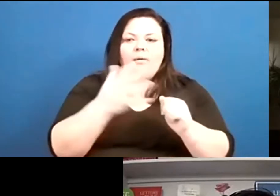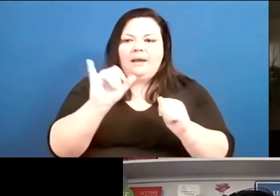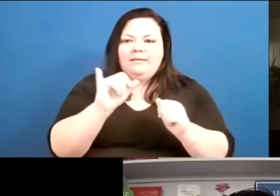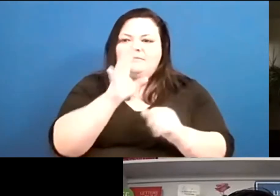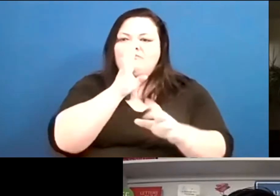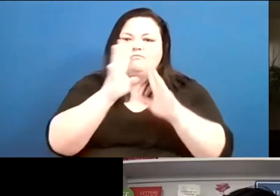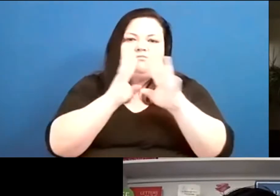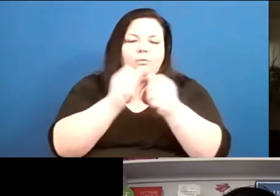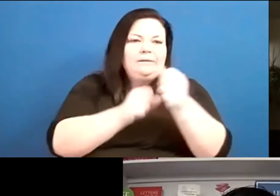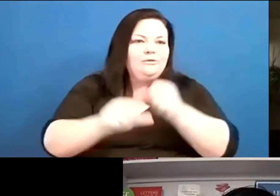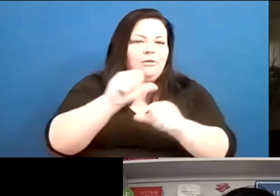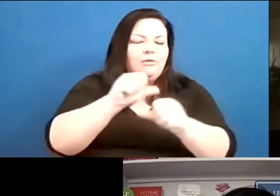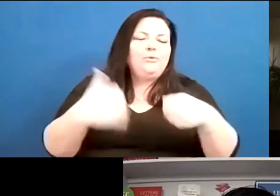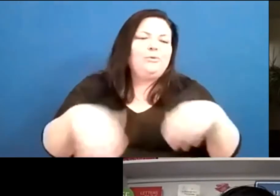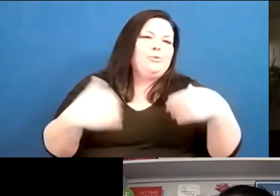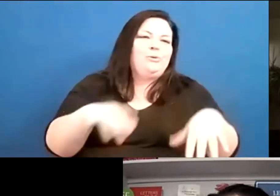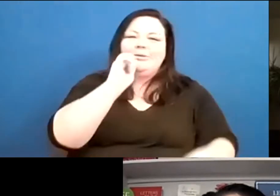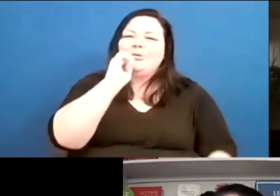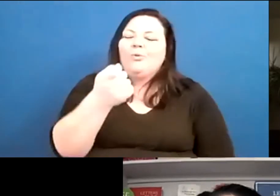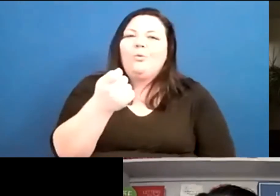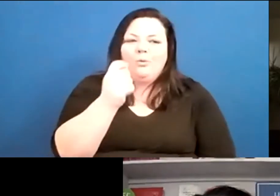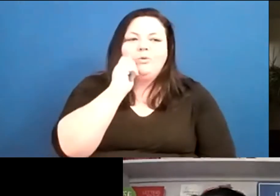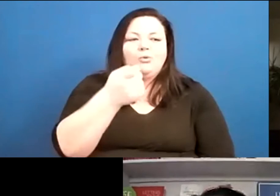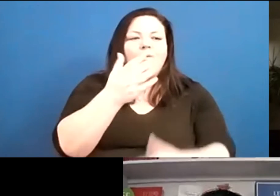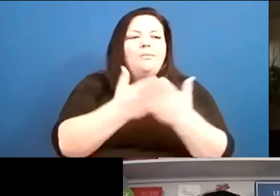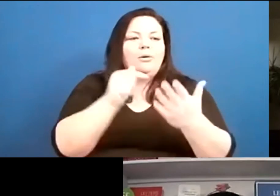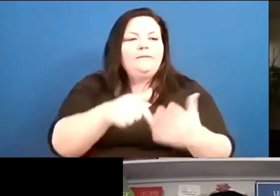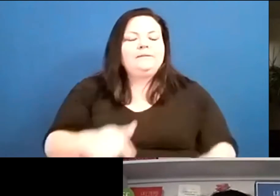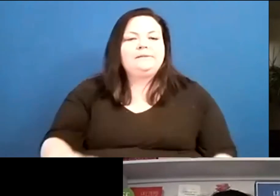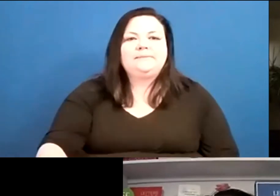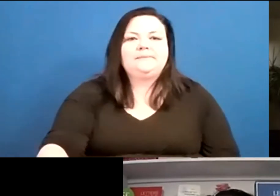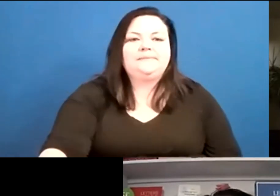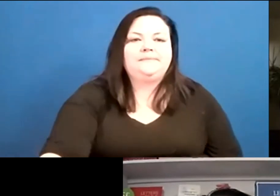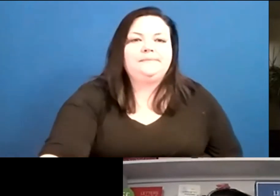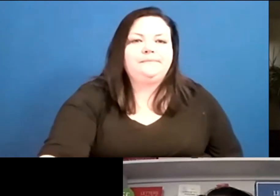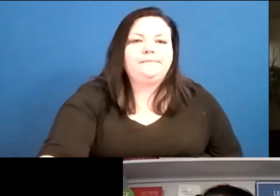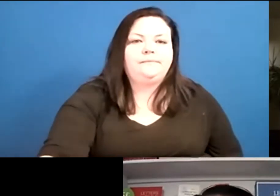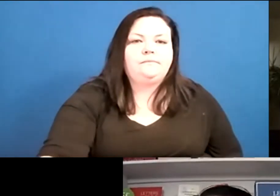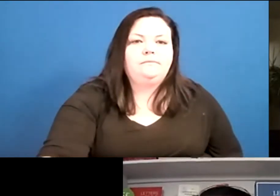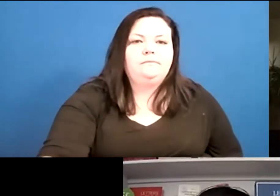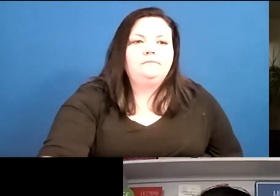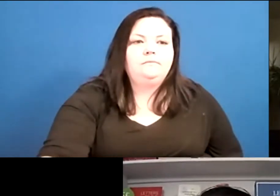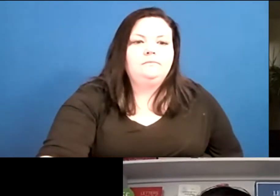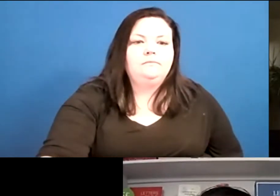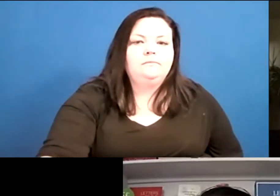um, this is such a cool part of this, um, okay, so, um, Suzi